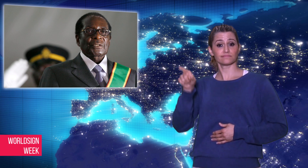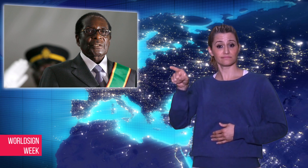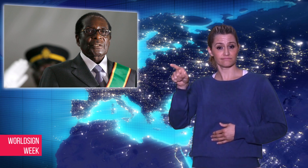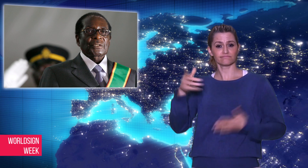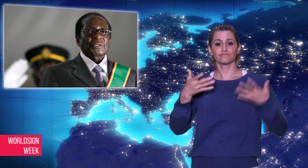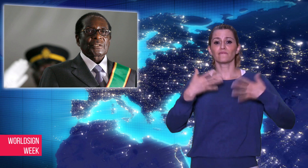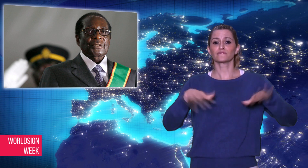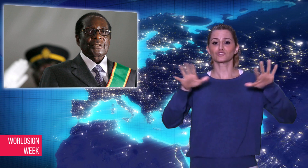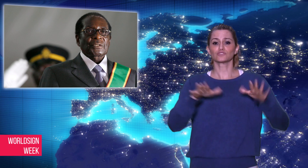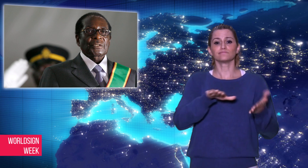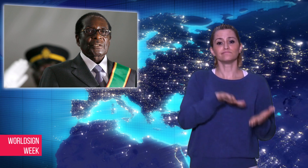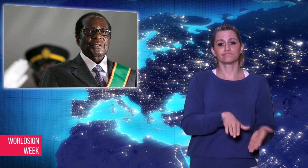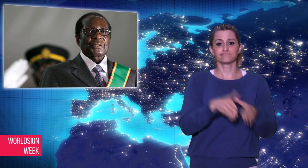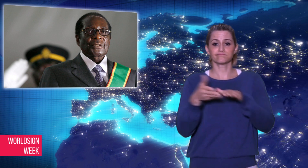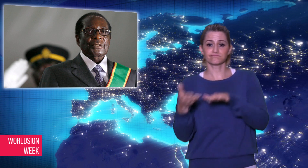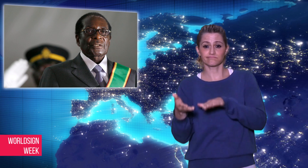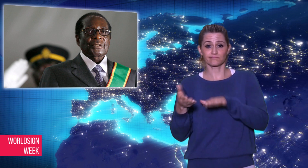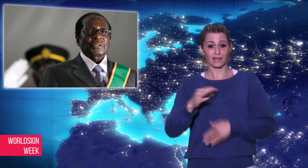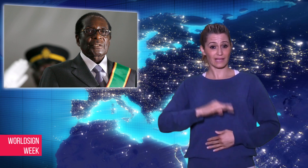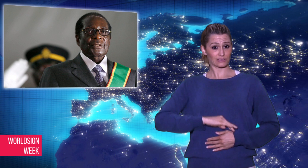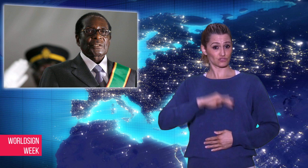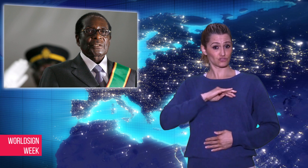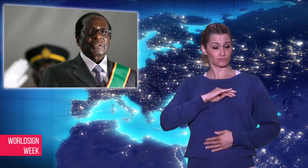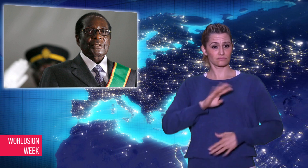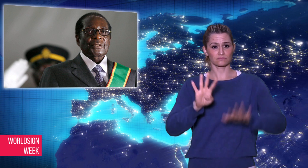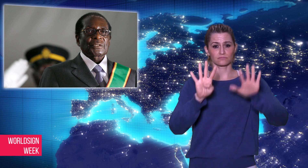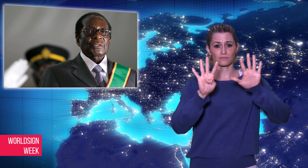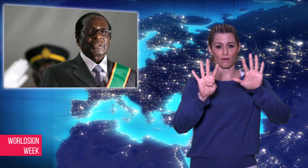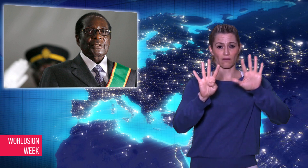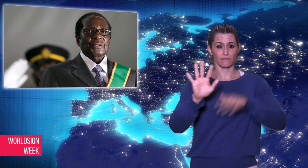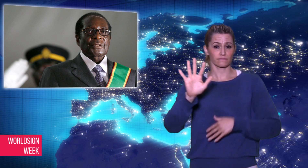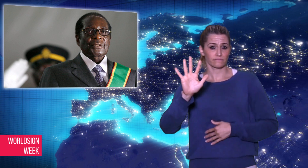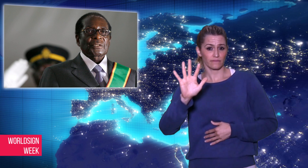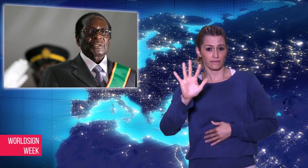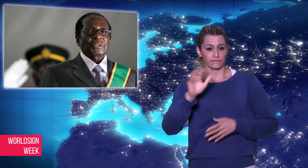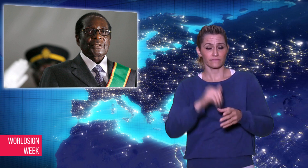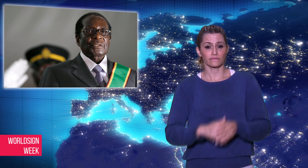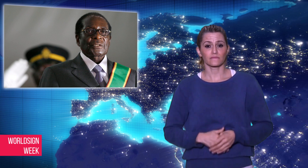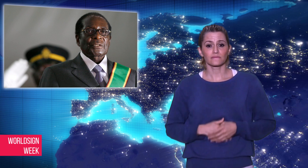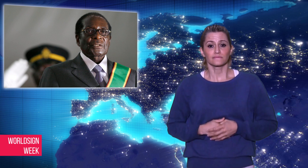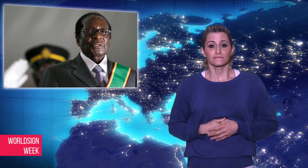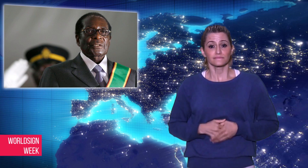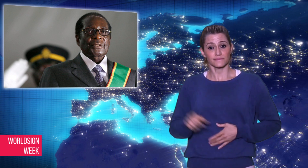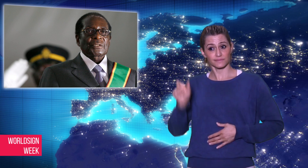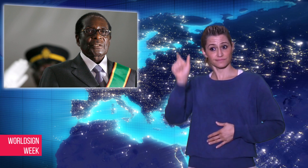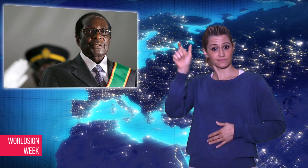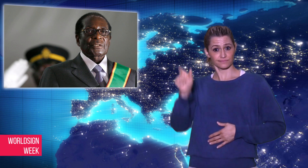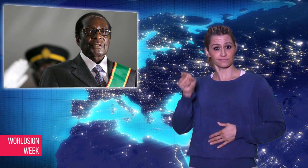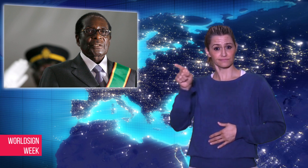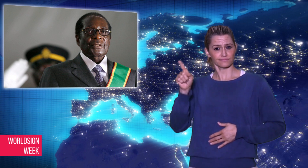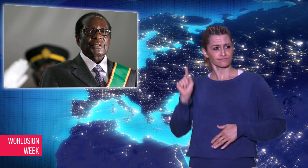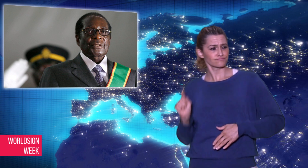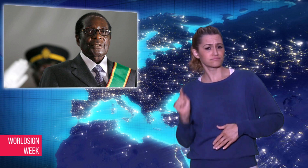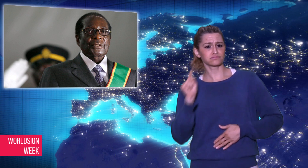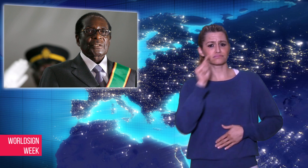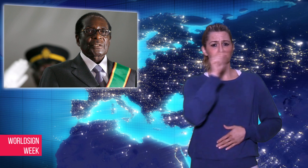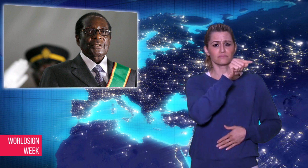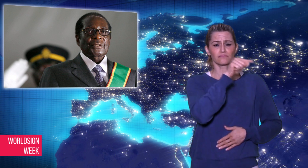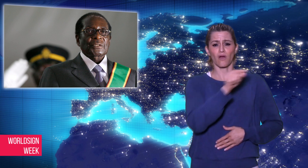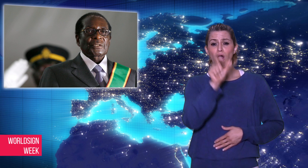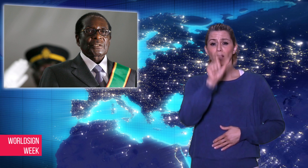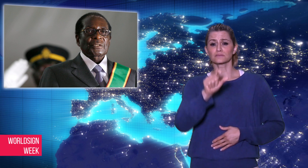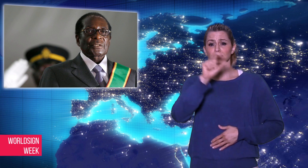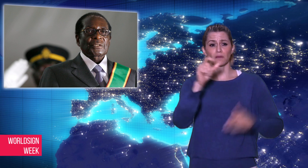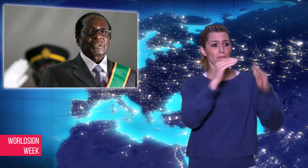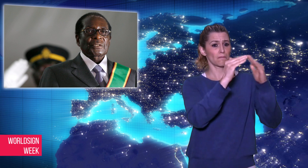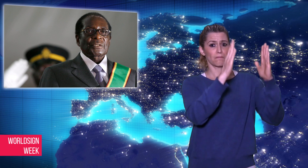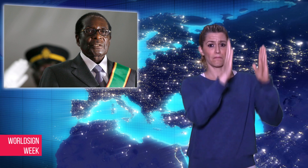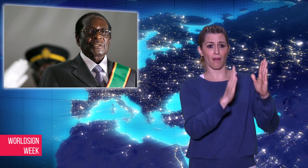has died, he was 95 years old.